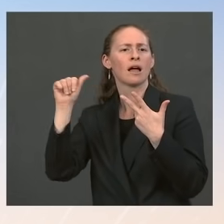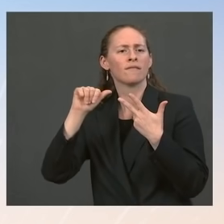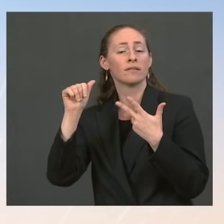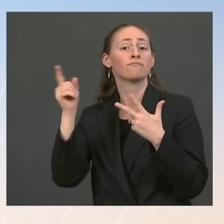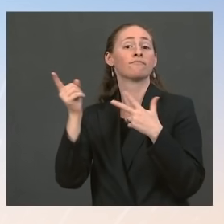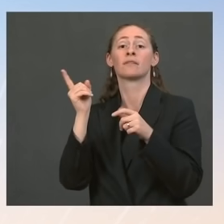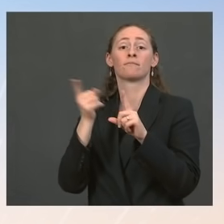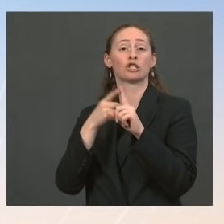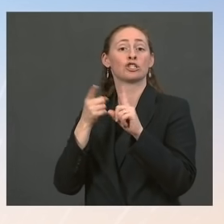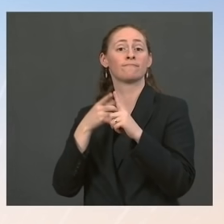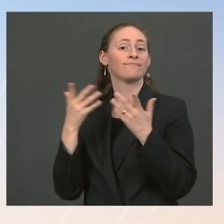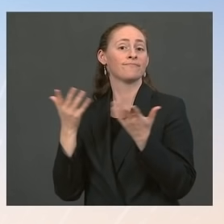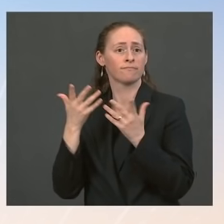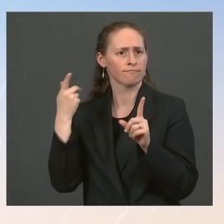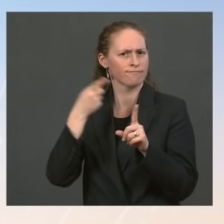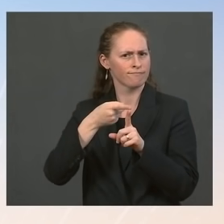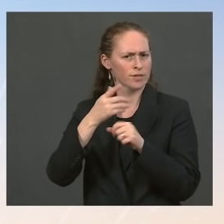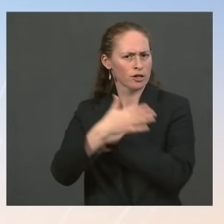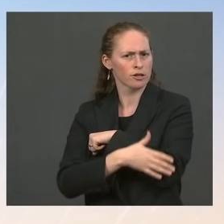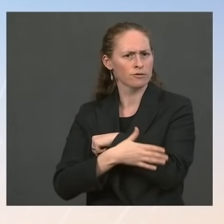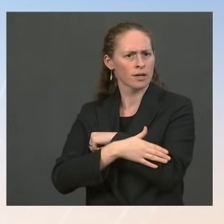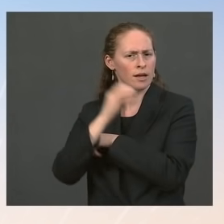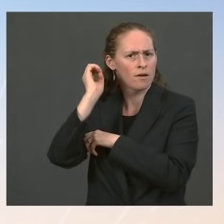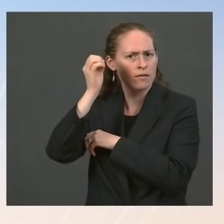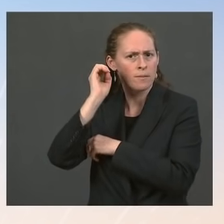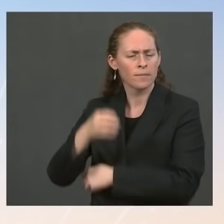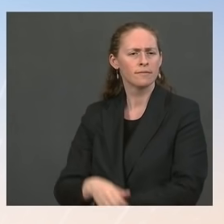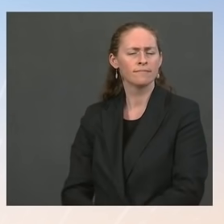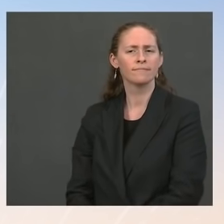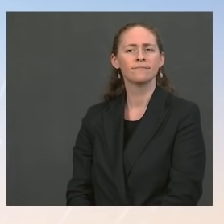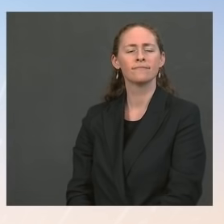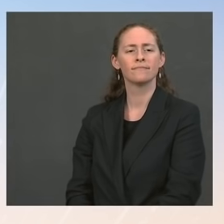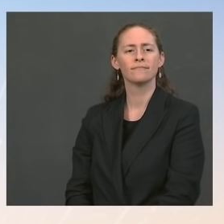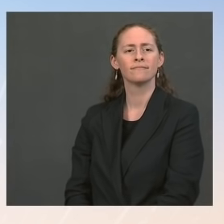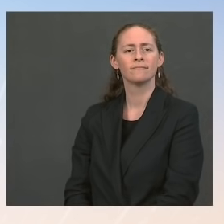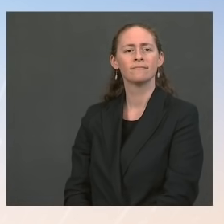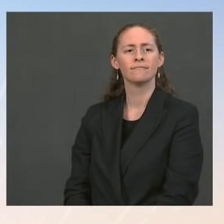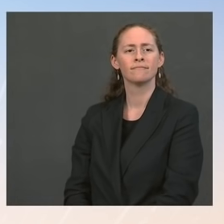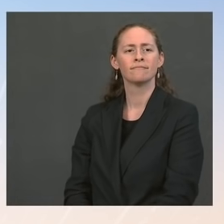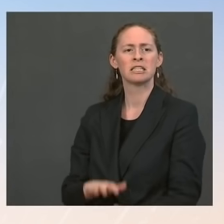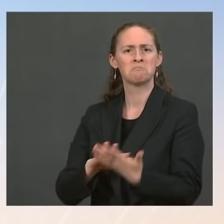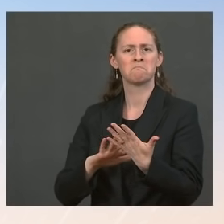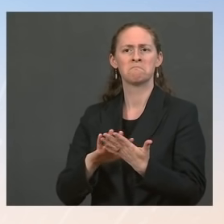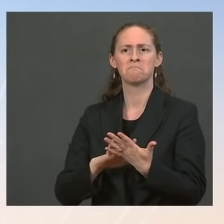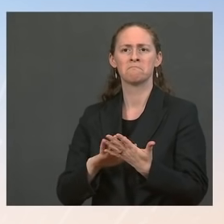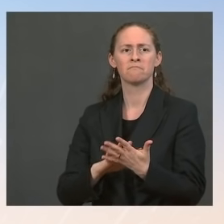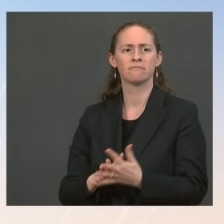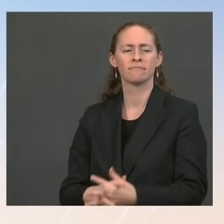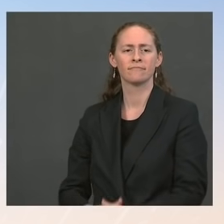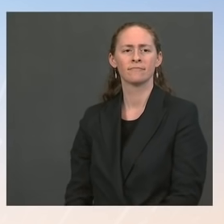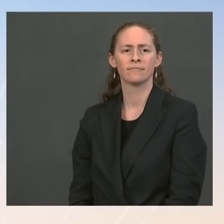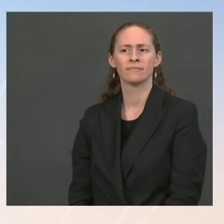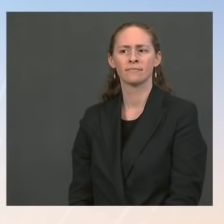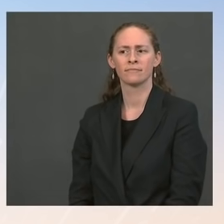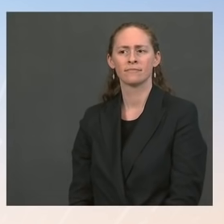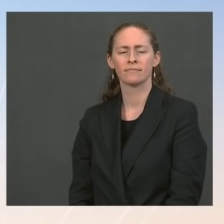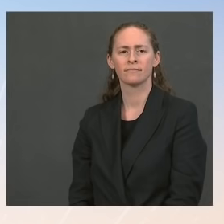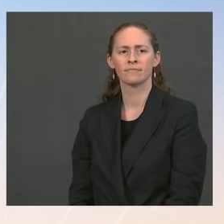to be used against those undermining peace in Ethiopia, and nothing seems to have changed until now. Does the President have a deadline?